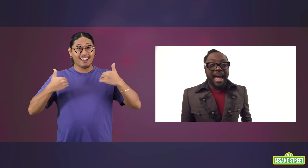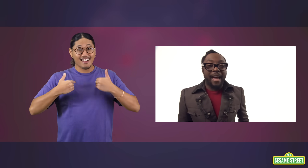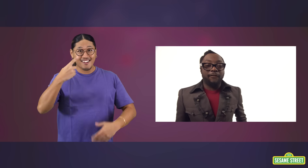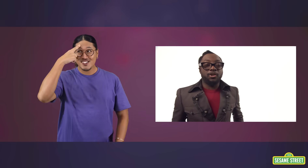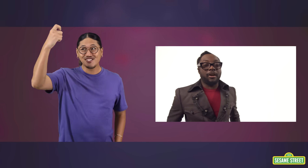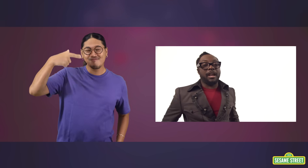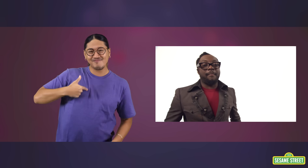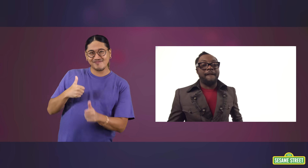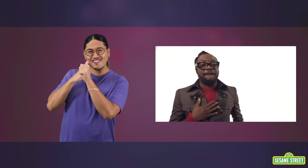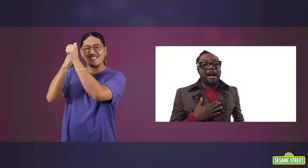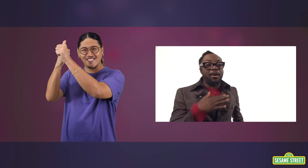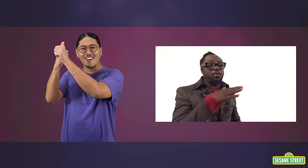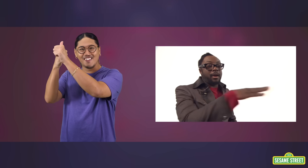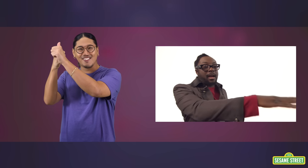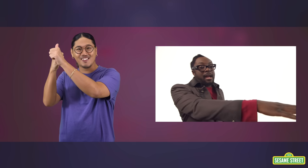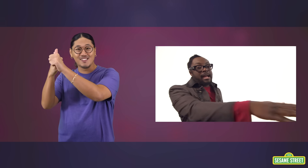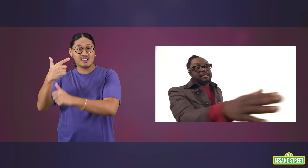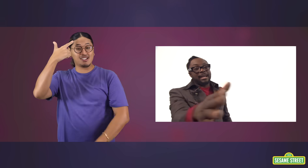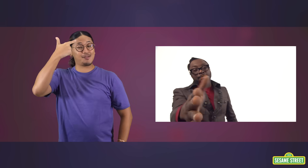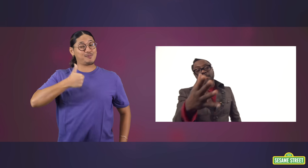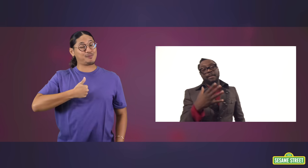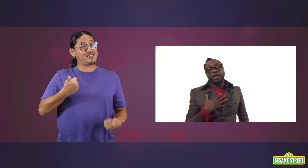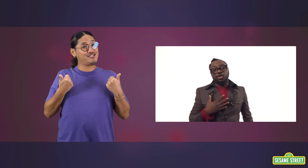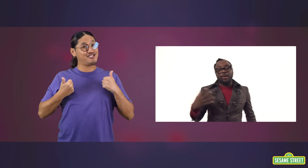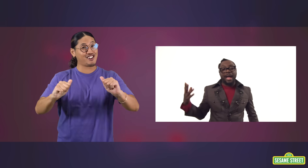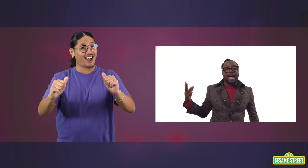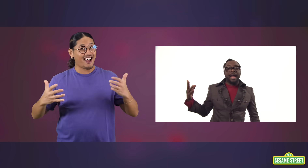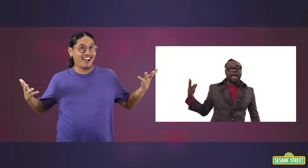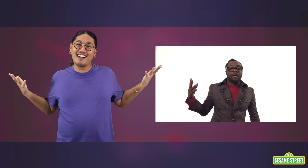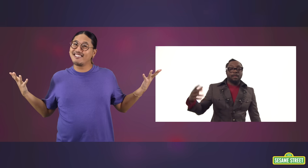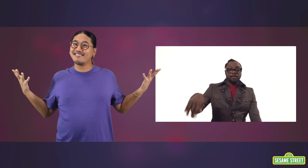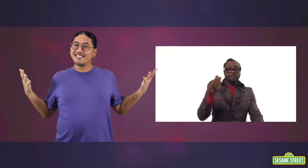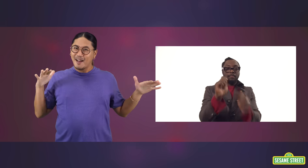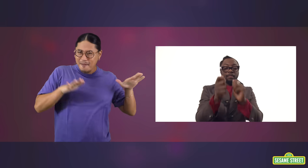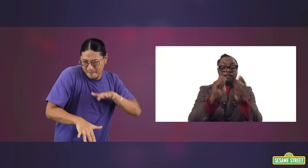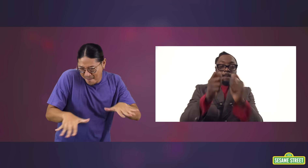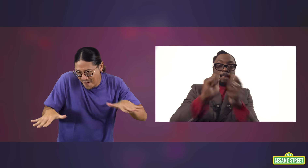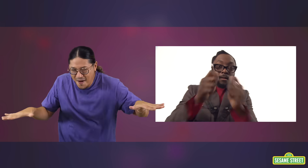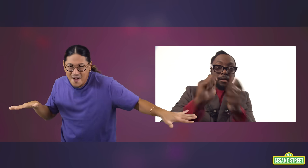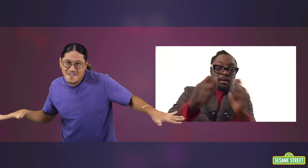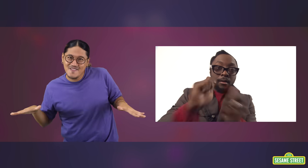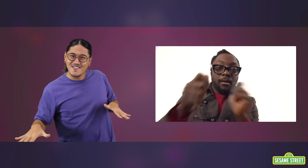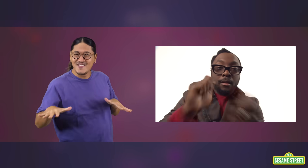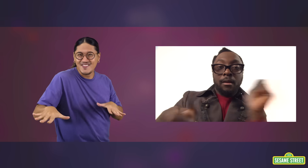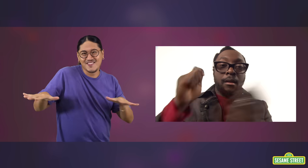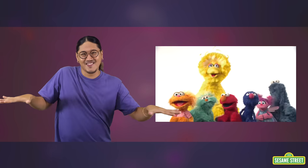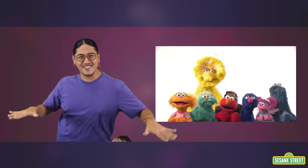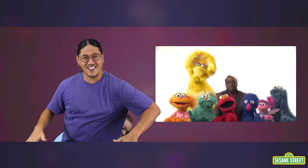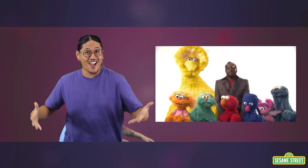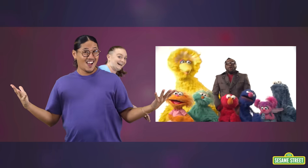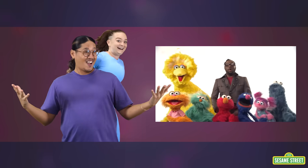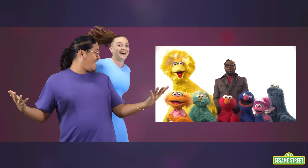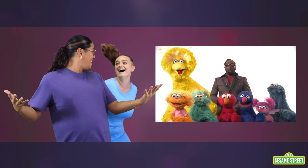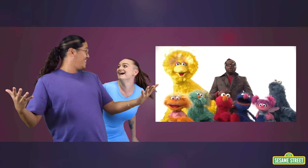I have a dream, I'll follow it It's up to me to try